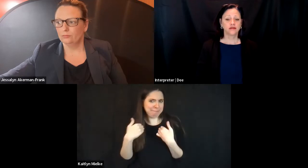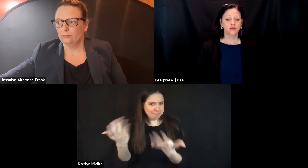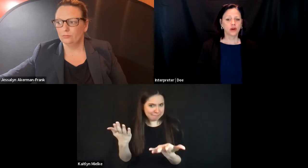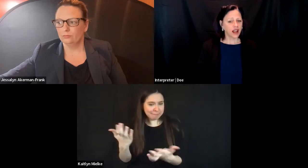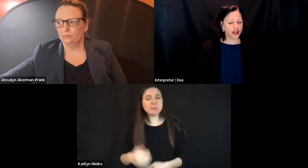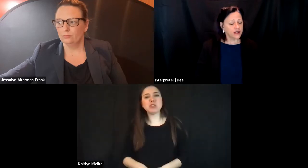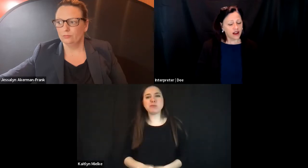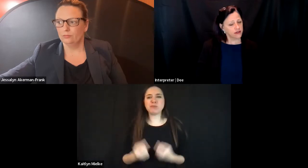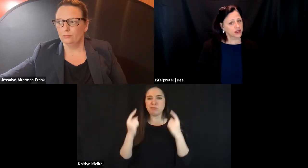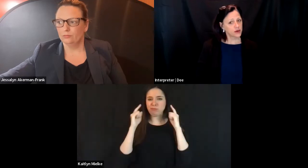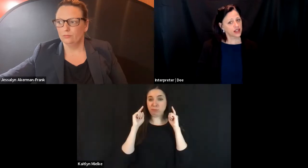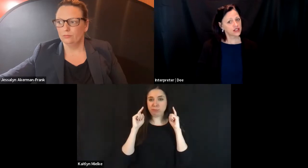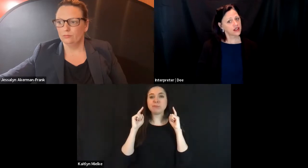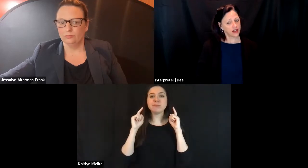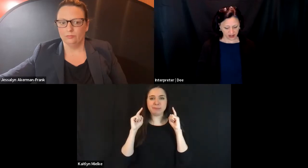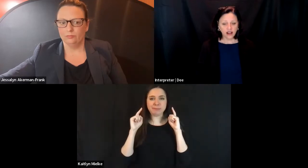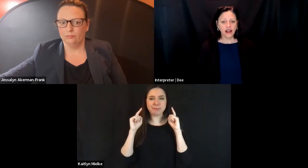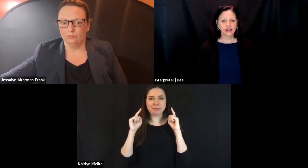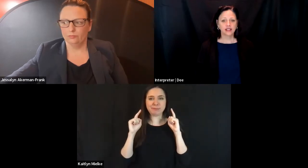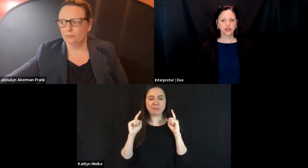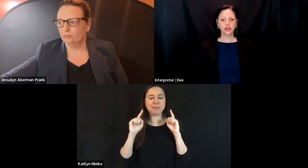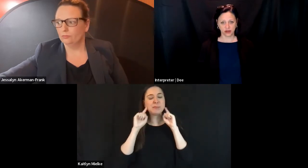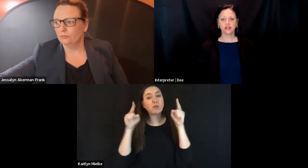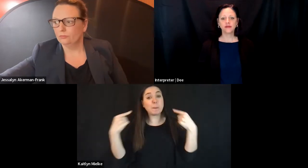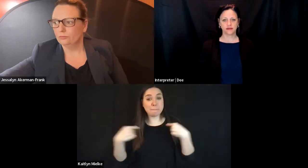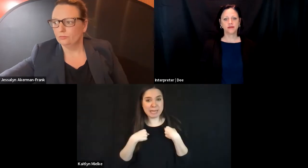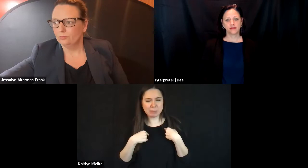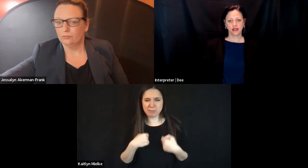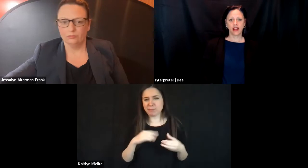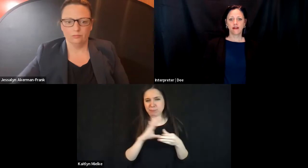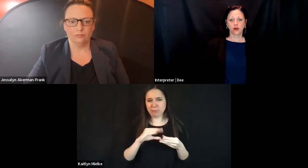Tell us what kind of communication you use with your friends, family, co-workers, and out in the community.